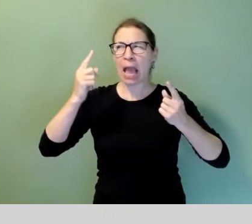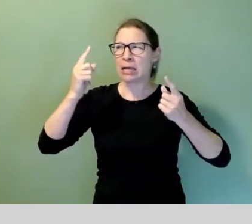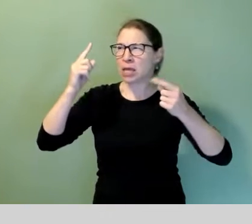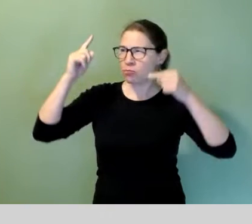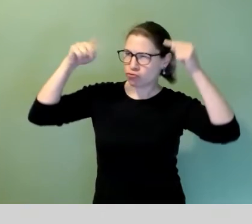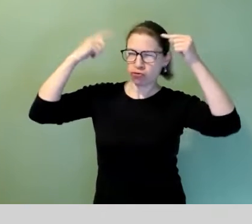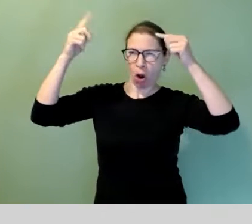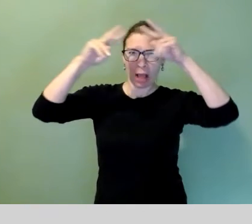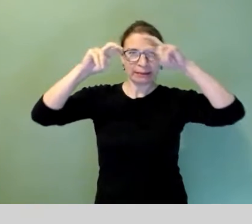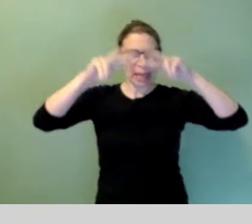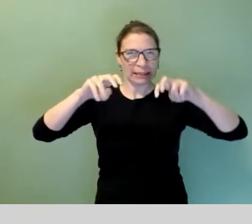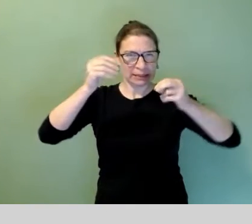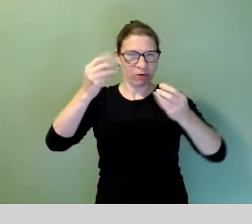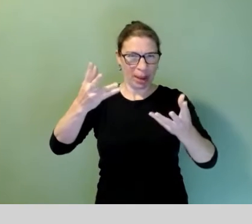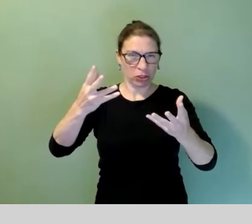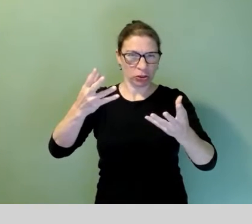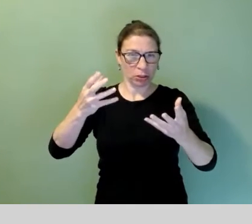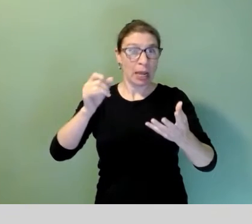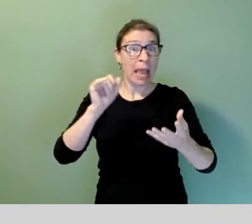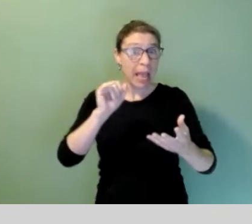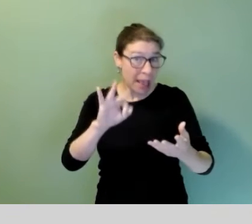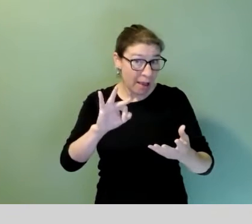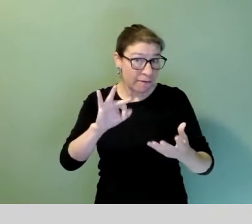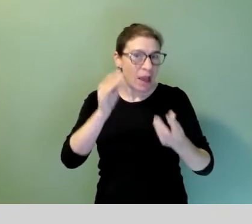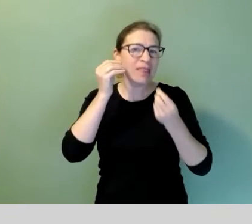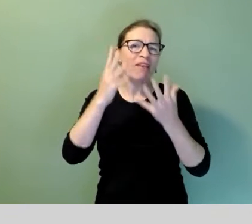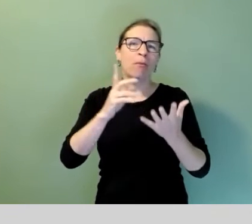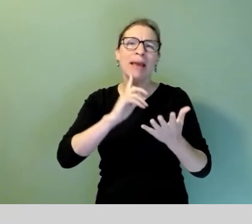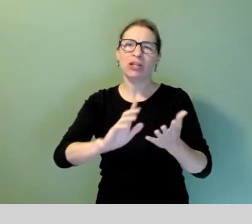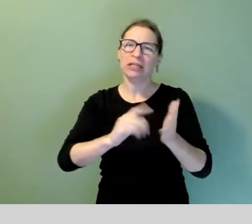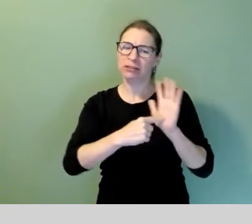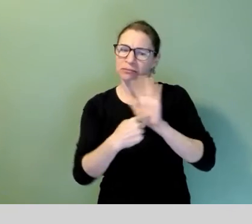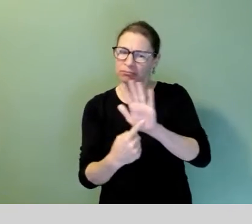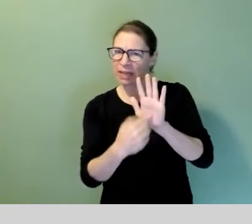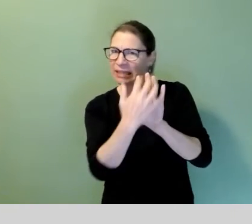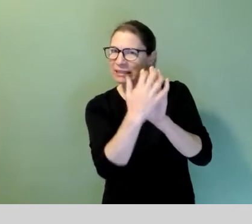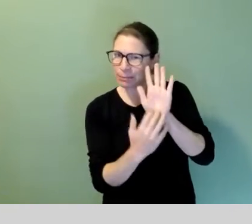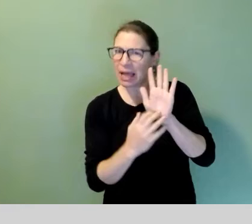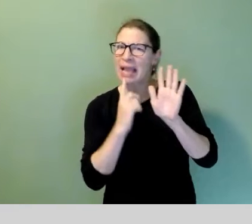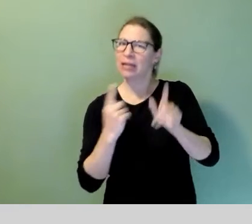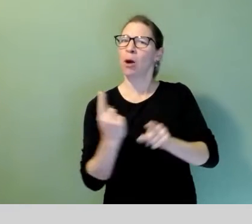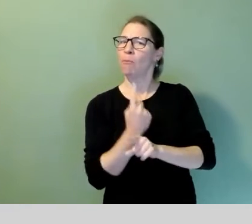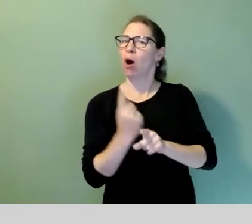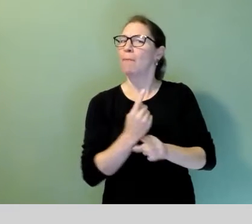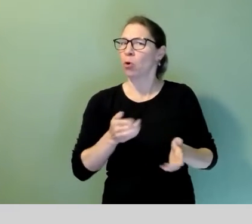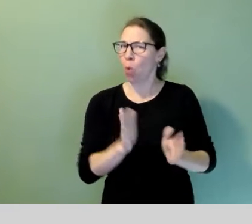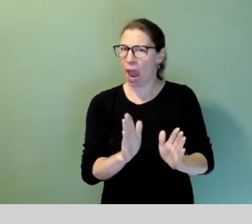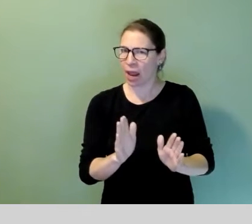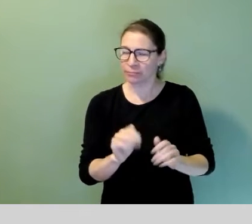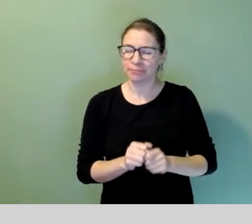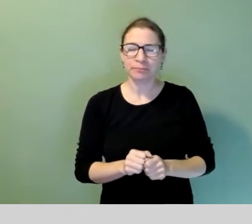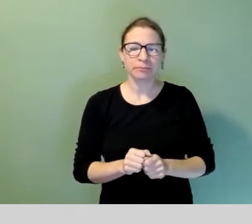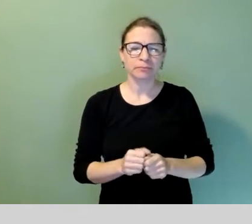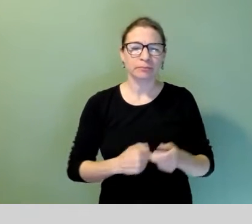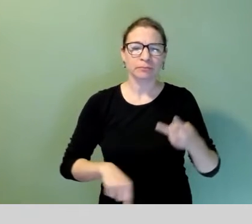and process information if it is laid out and displayed in the proper way. The second one by Edward Tufte,